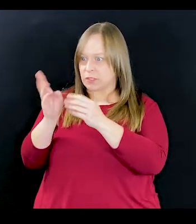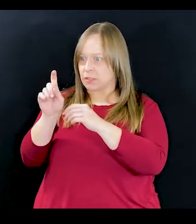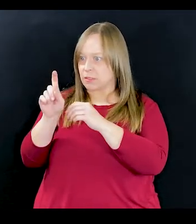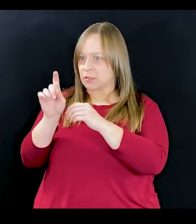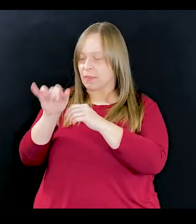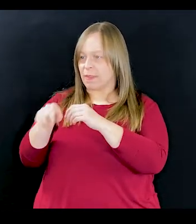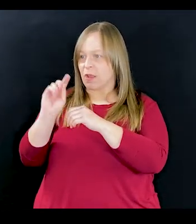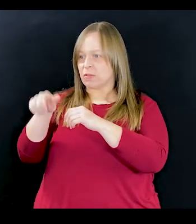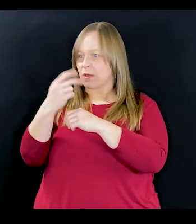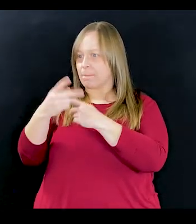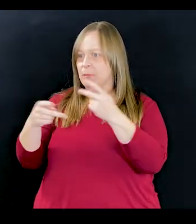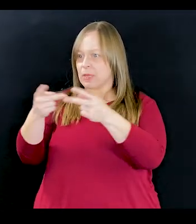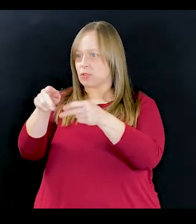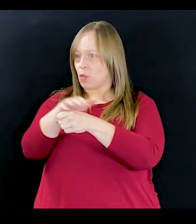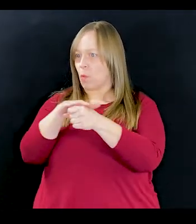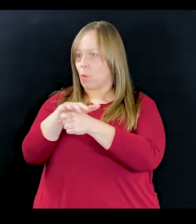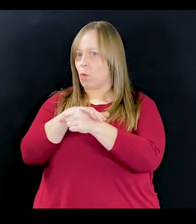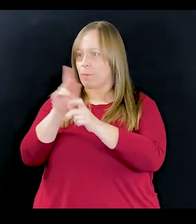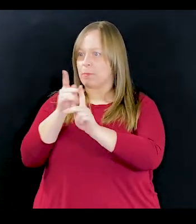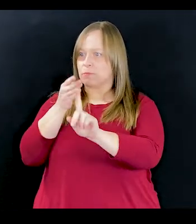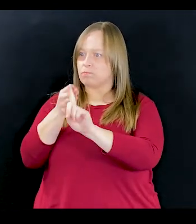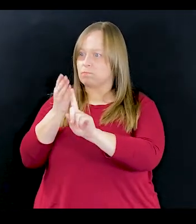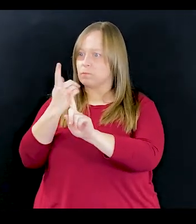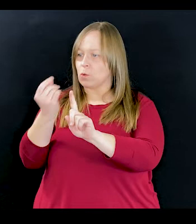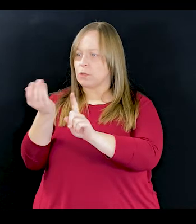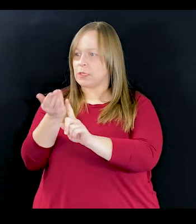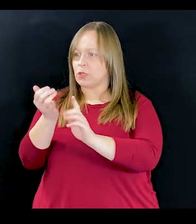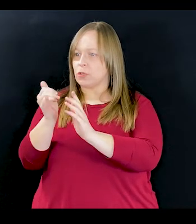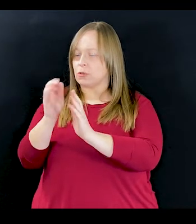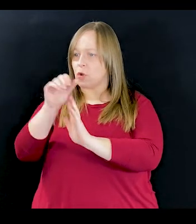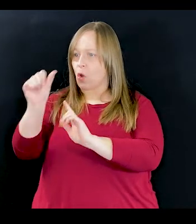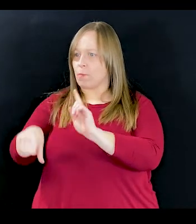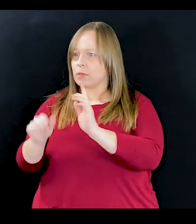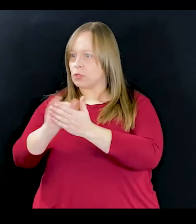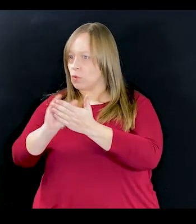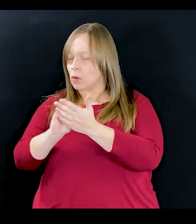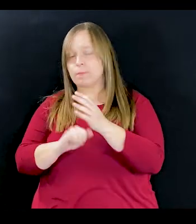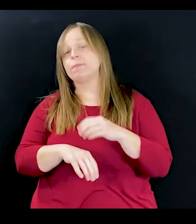services. Is there someplace local that people can go to here in Albany, New York?